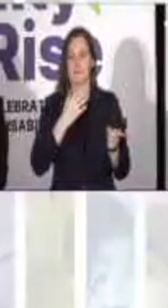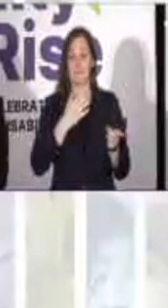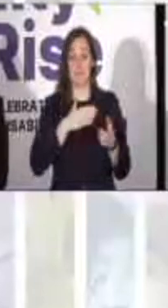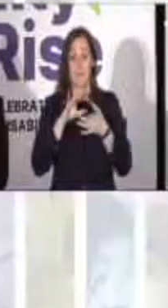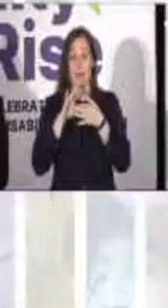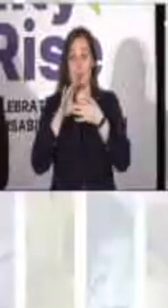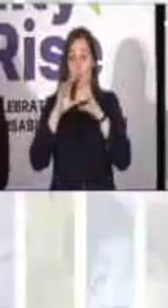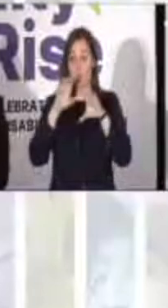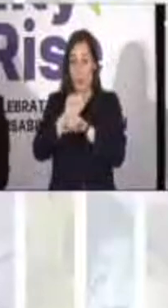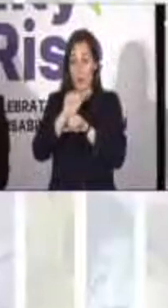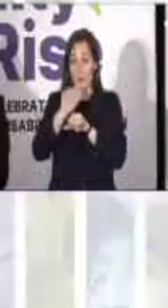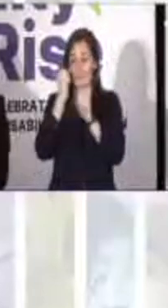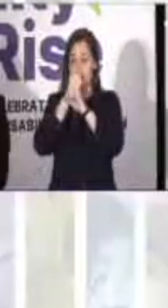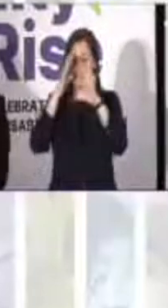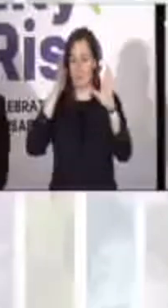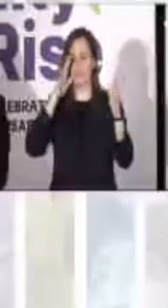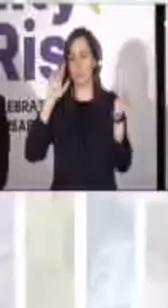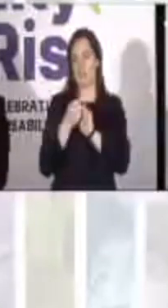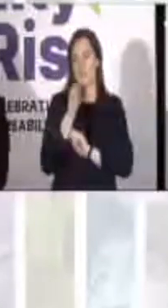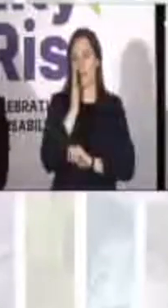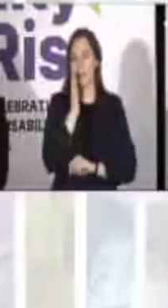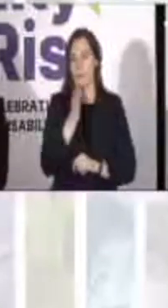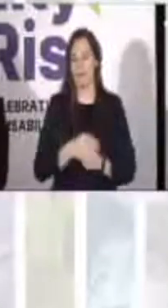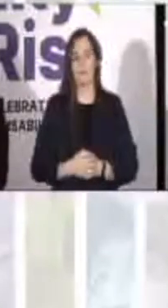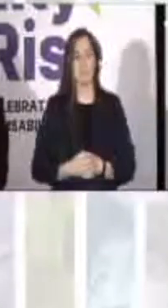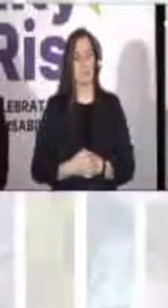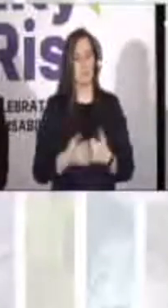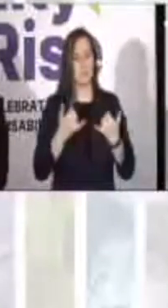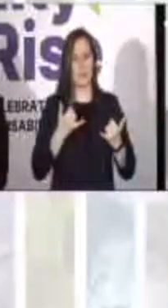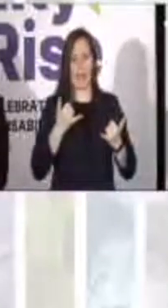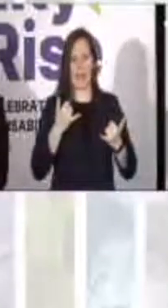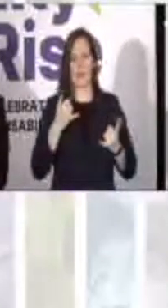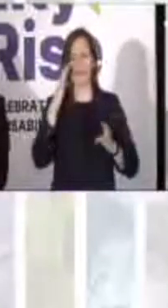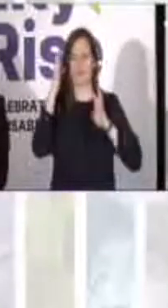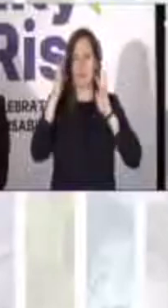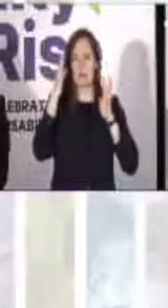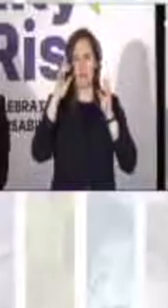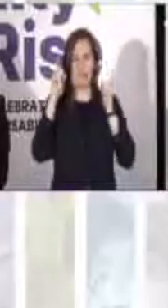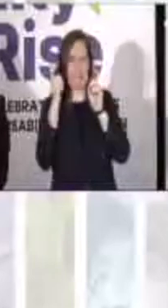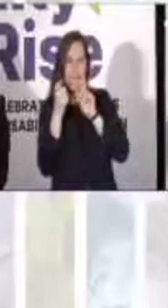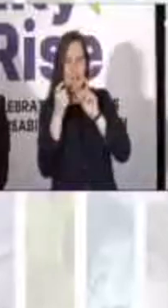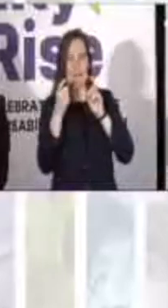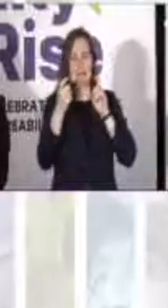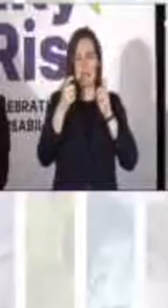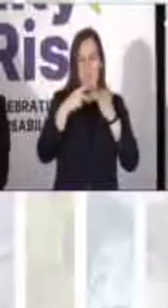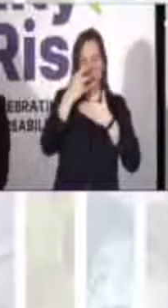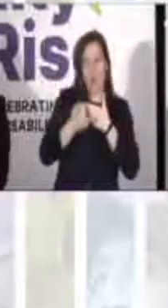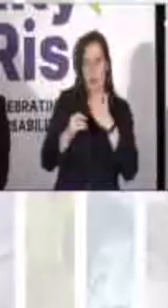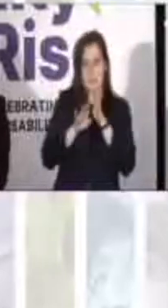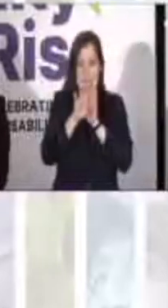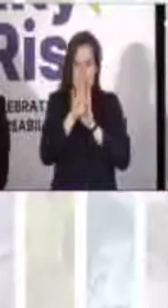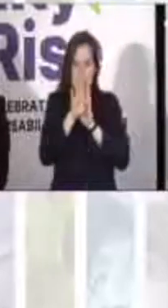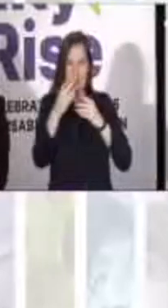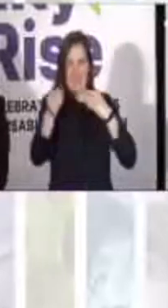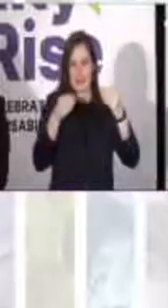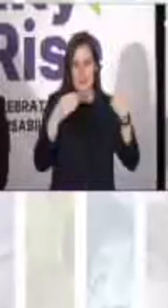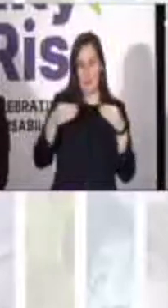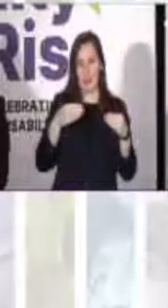SINCE THEN I HAVE BEEN FLEXING MY CREATIVITY AND WRANGLING PROJECTS INTO ORDER AND SHOWING OFF MY STRONG SENSE OF LOGIC,